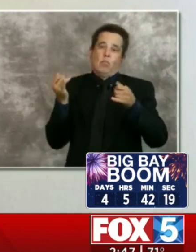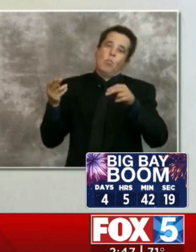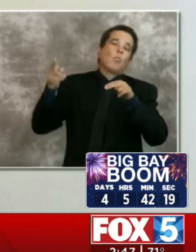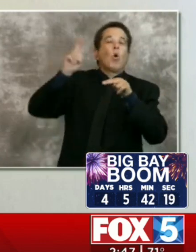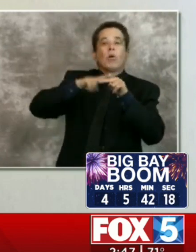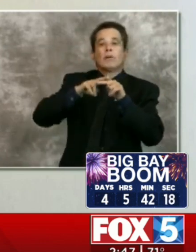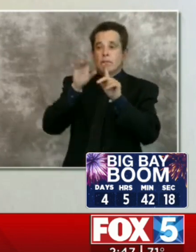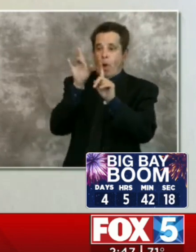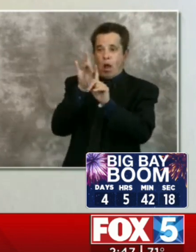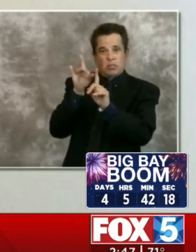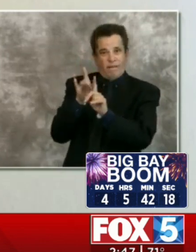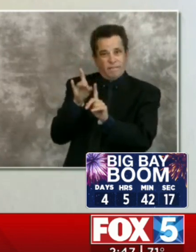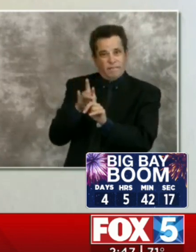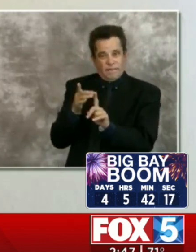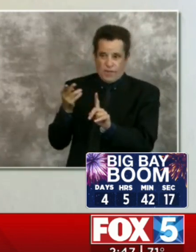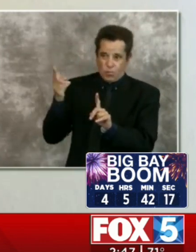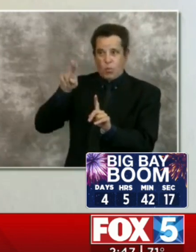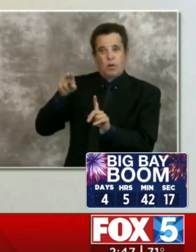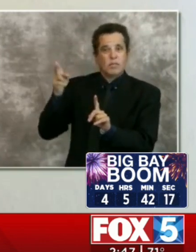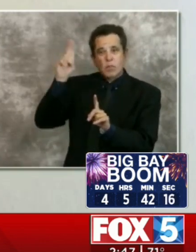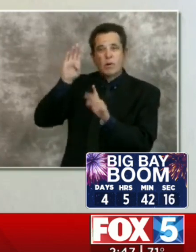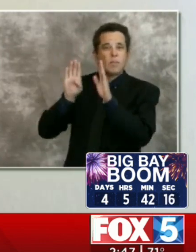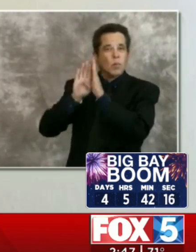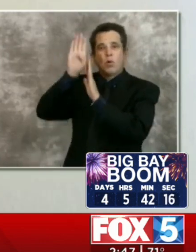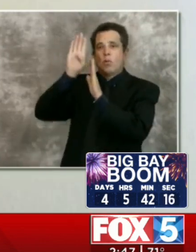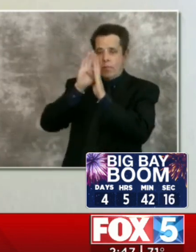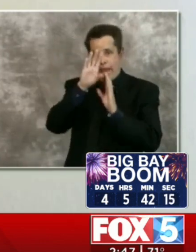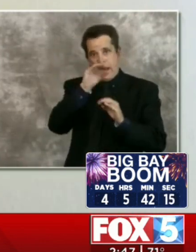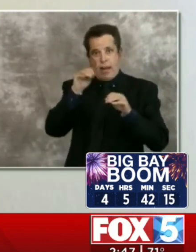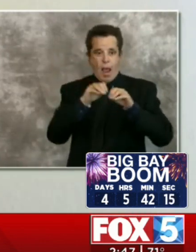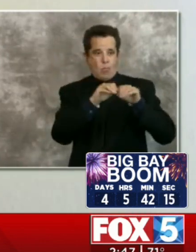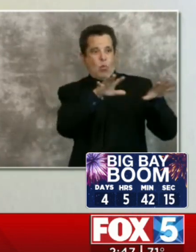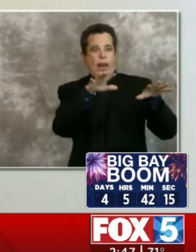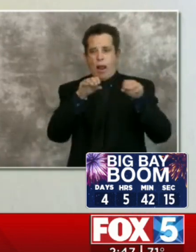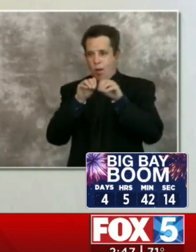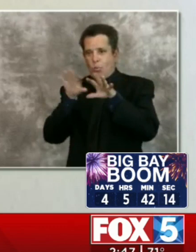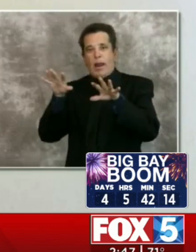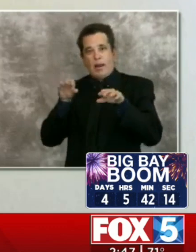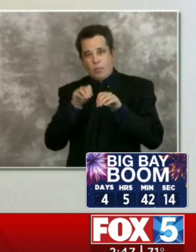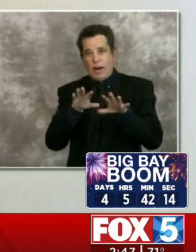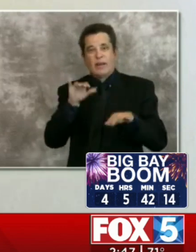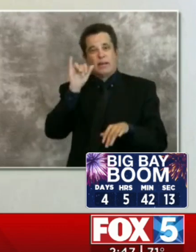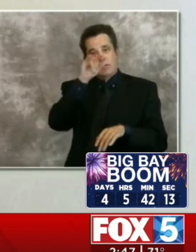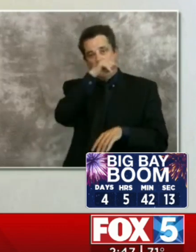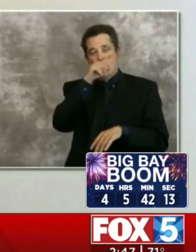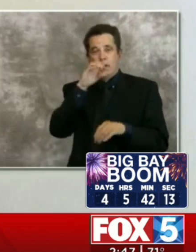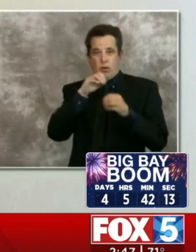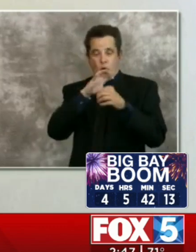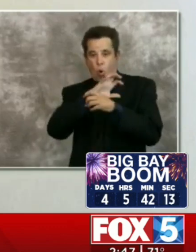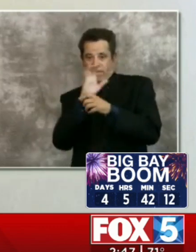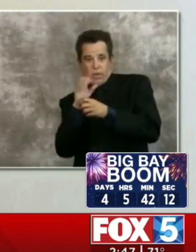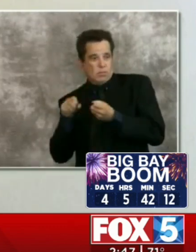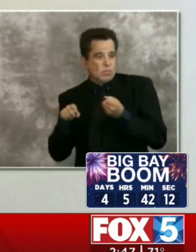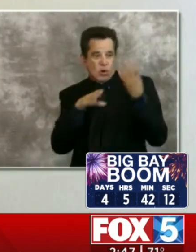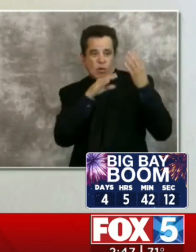ACTUALLY WHAT WE WANT TO OR IN YOUR ACCOUNT. SO GIVEN WE'VE SEEN AN INCREASE IN CASES WE'VE SEEN AN INCREASE IN THE